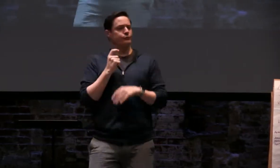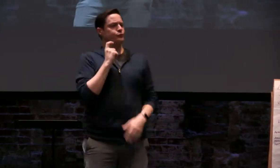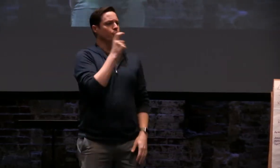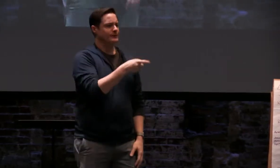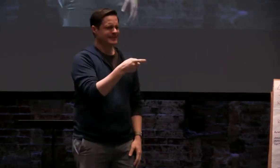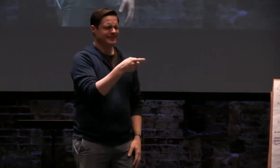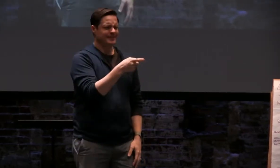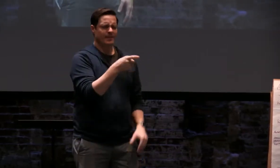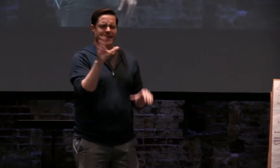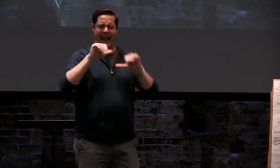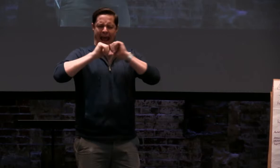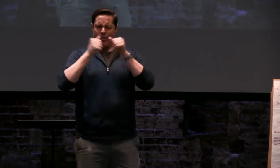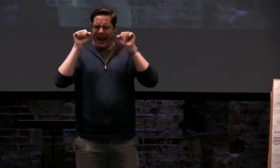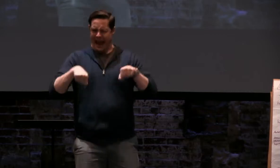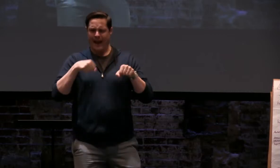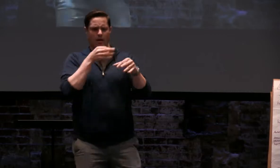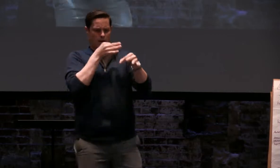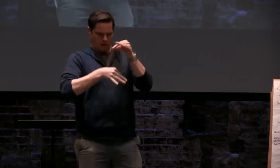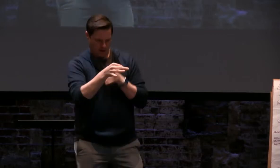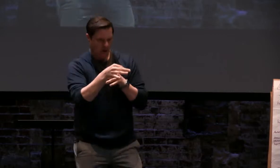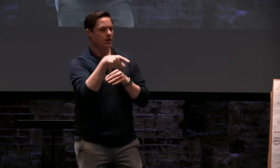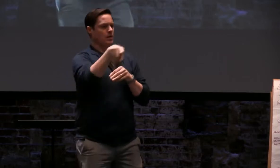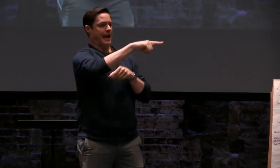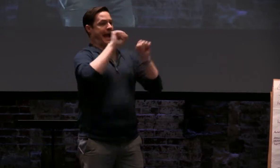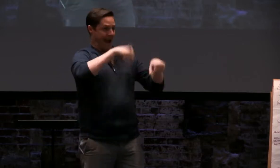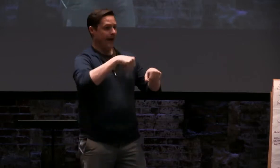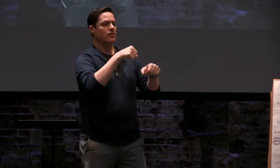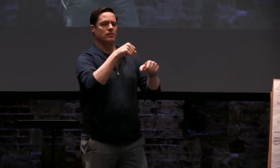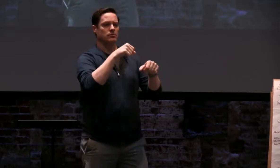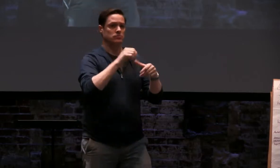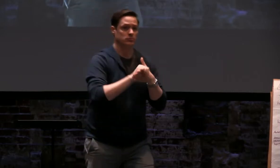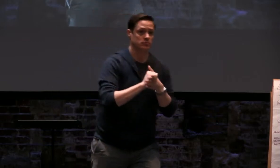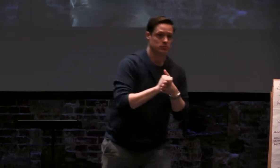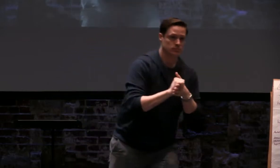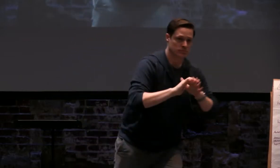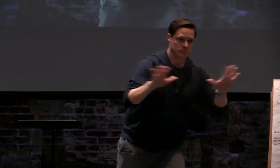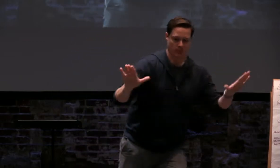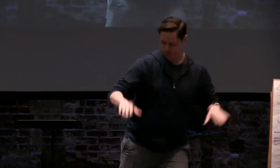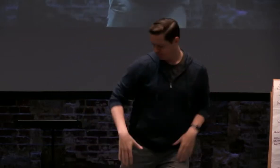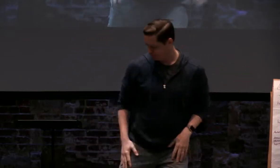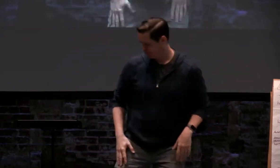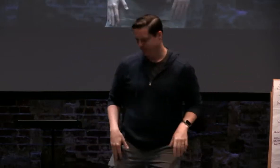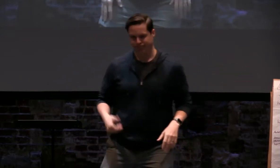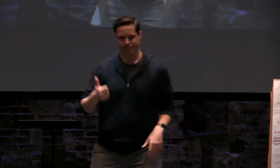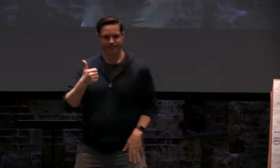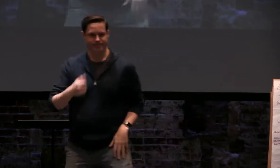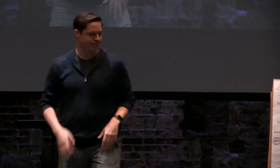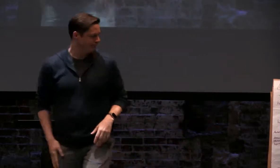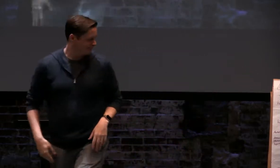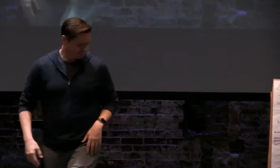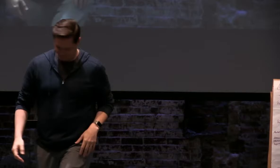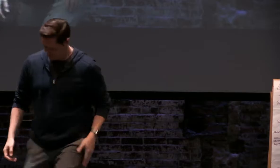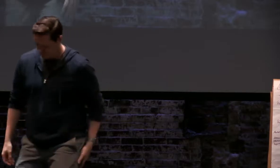to what's out there in the business field and donate from my own money. So we are looking for a way where the ecosystem is self sustained.